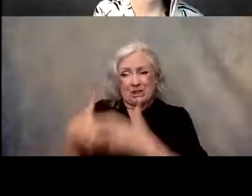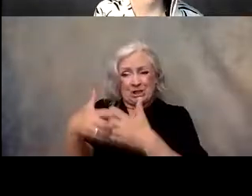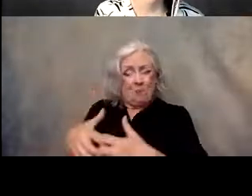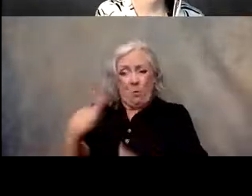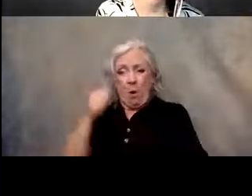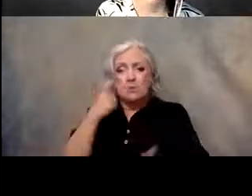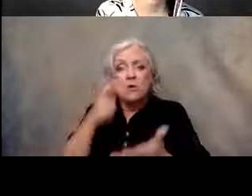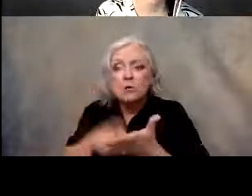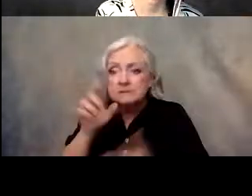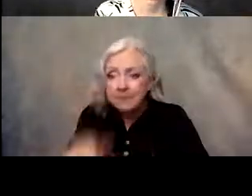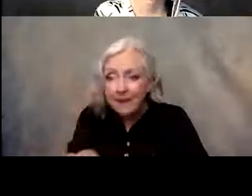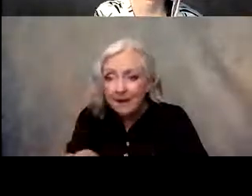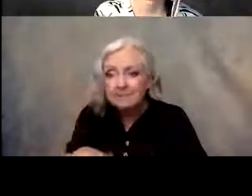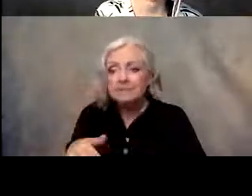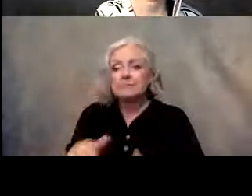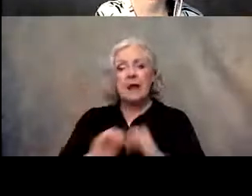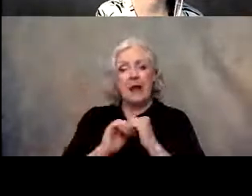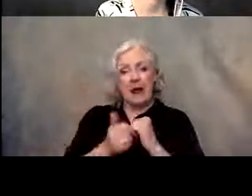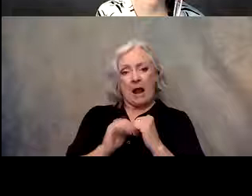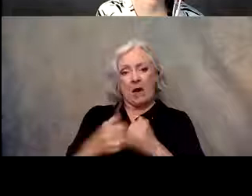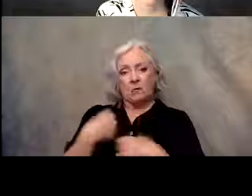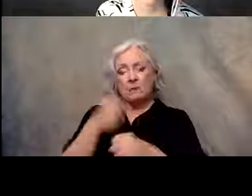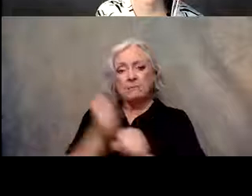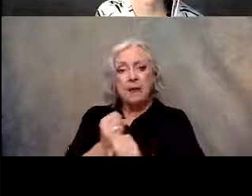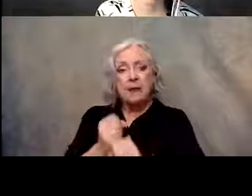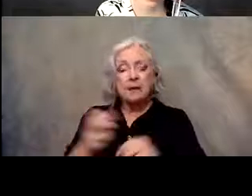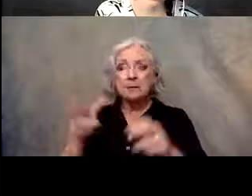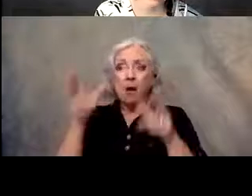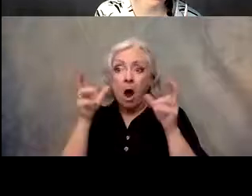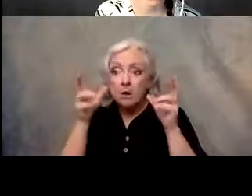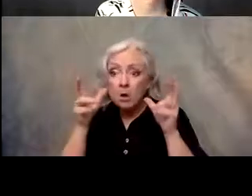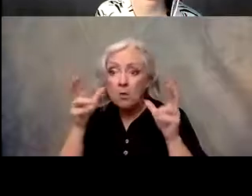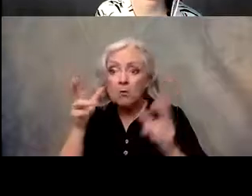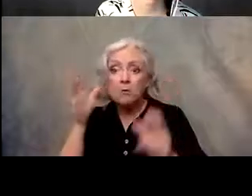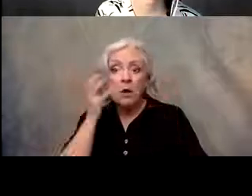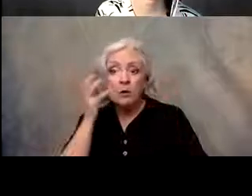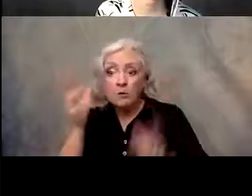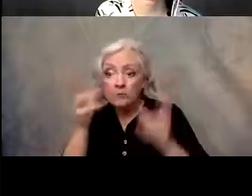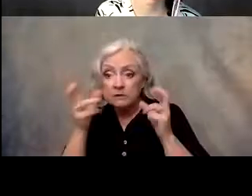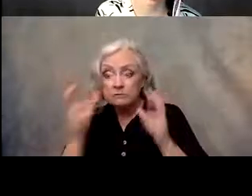So how do we make audio visual assets more accessible? Let's start by defining some of the terminology.